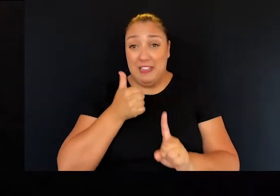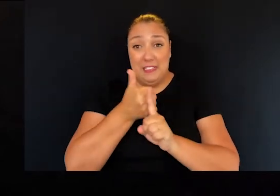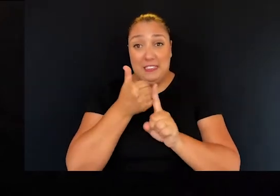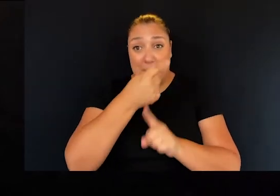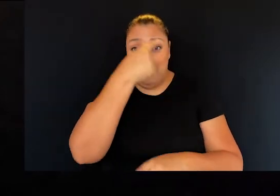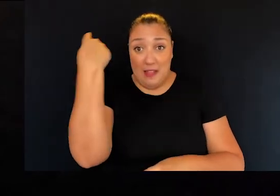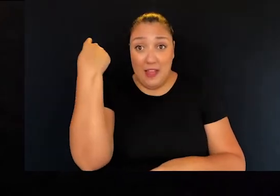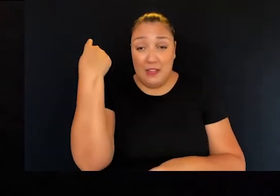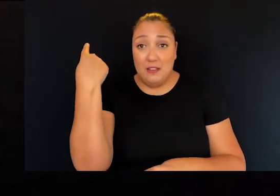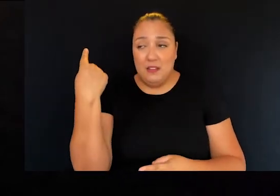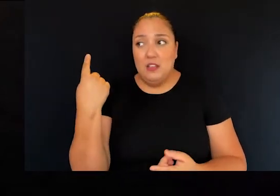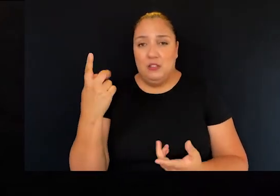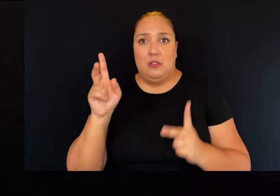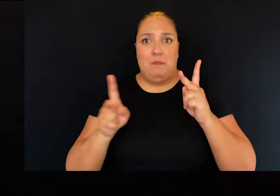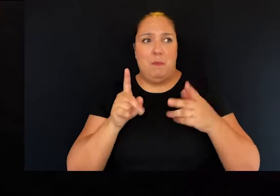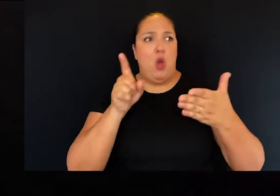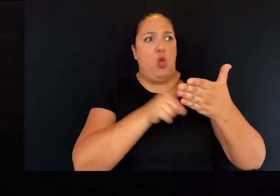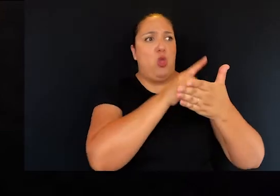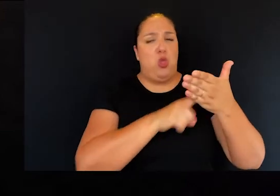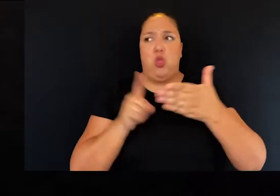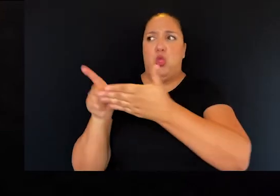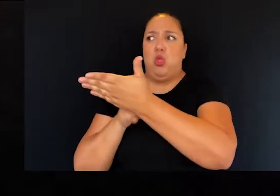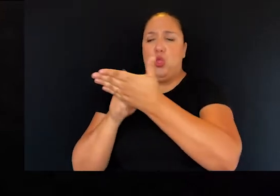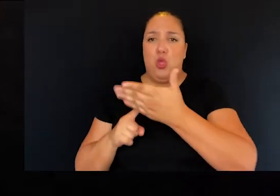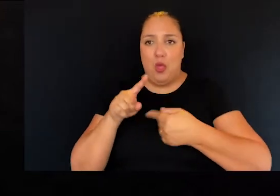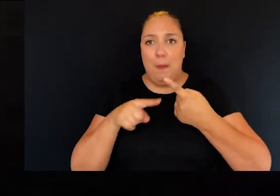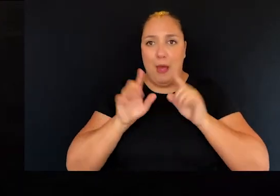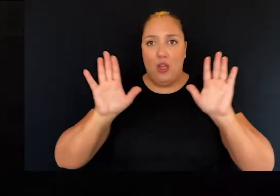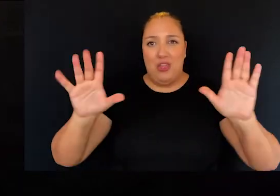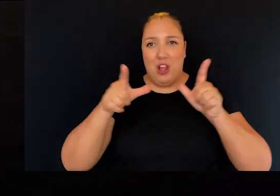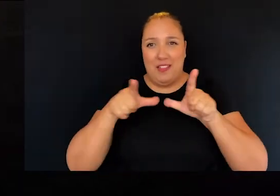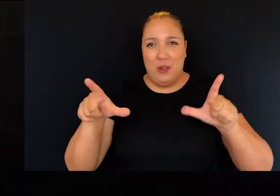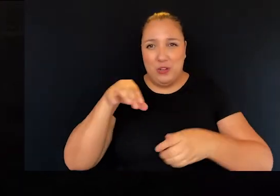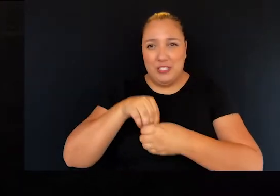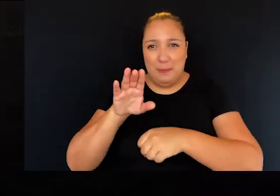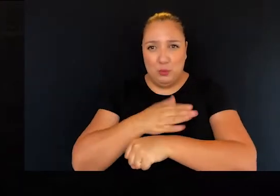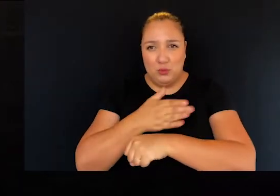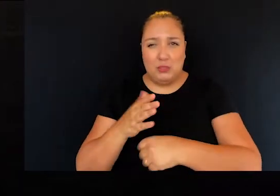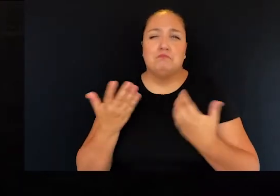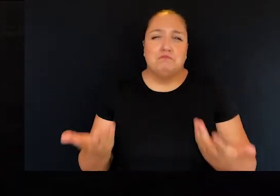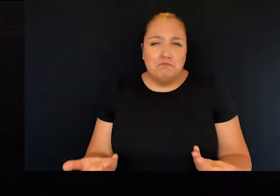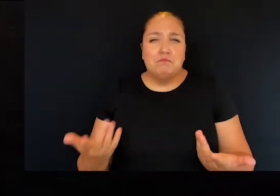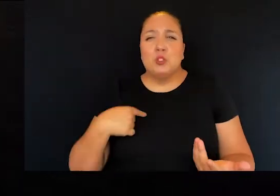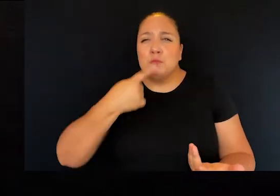for their language specifically in music. Let's talk a little bit about that and how race plays a role